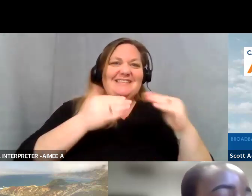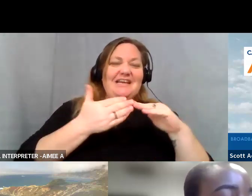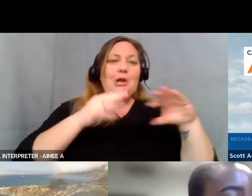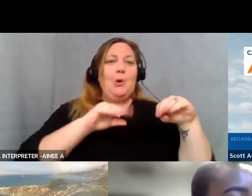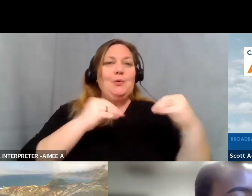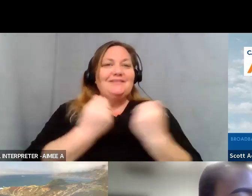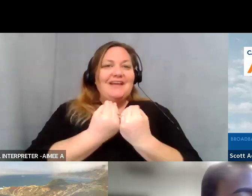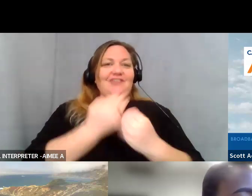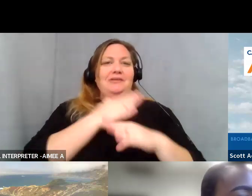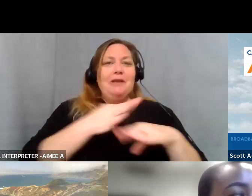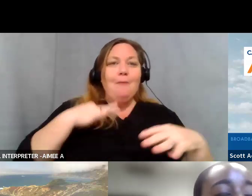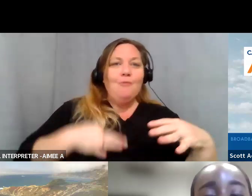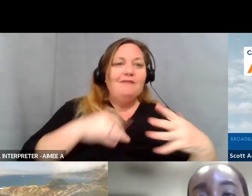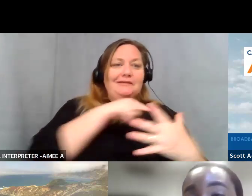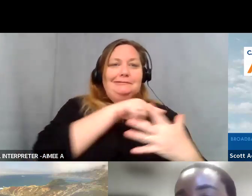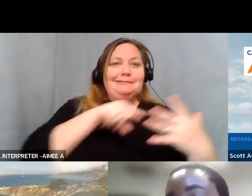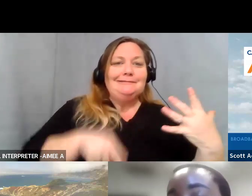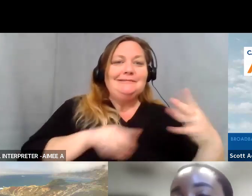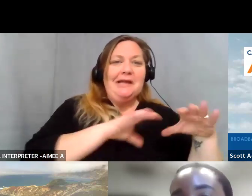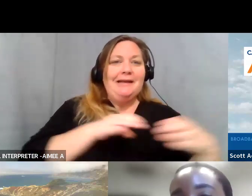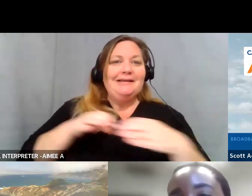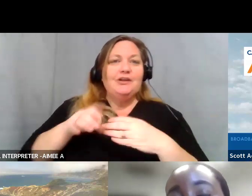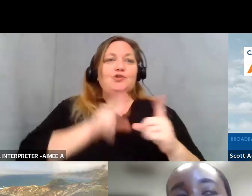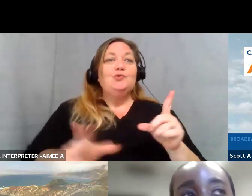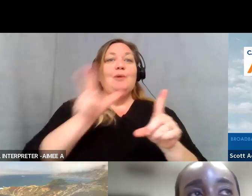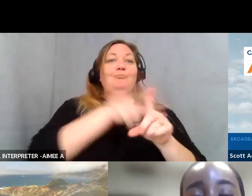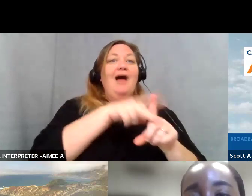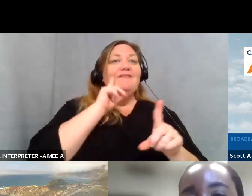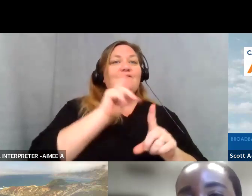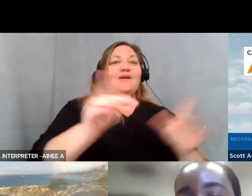nonprofit entities to be able to apply for the Digital Equity Competitive Grant